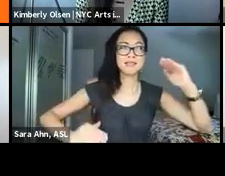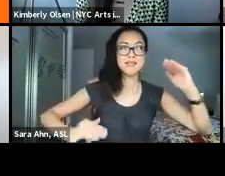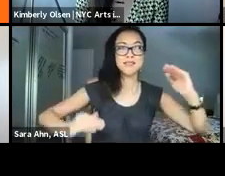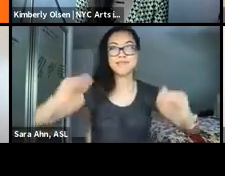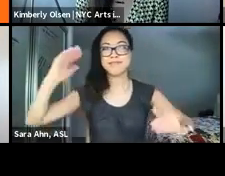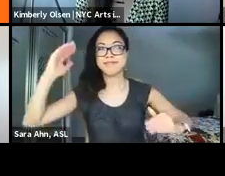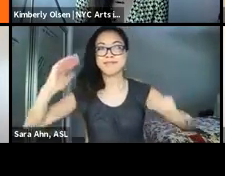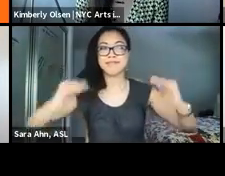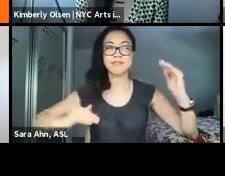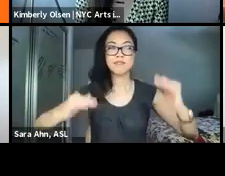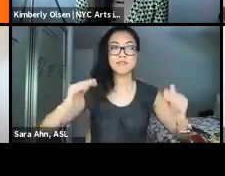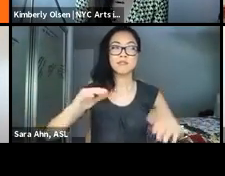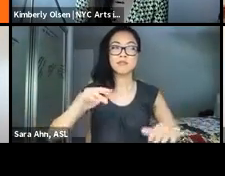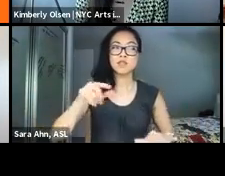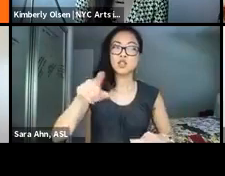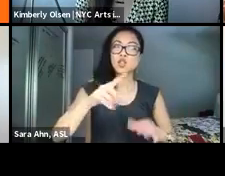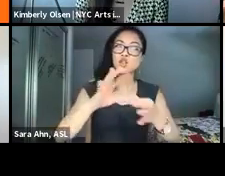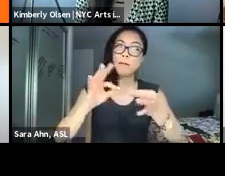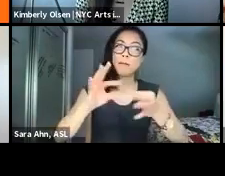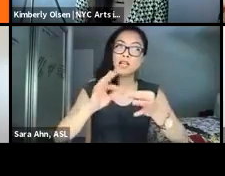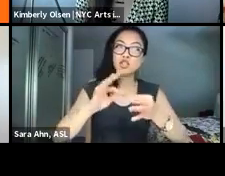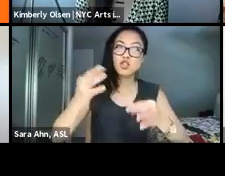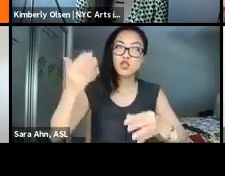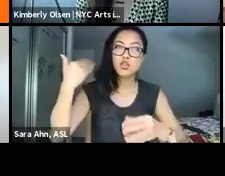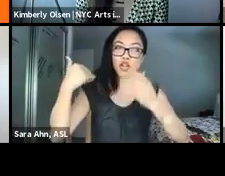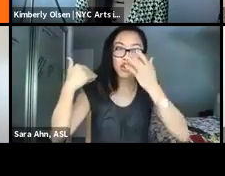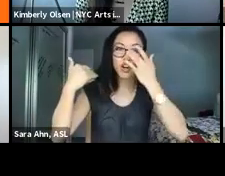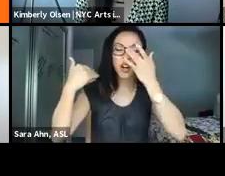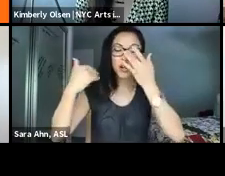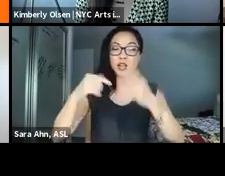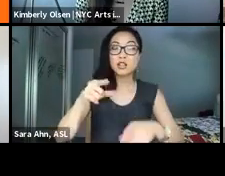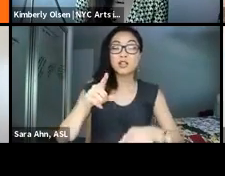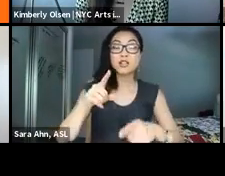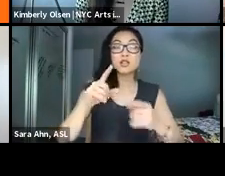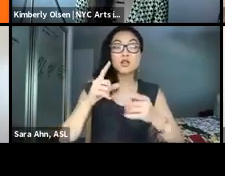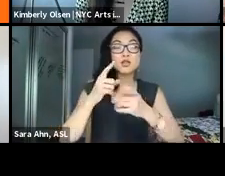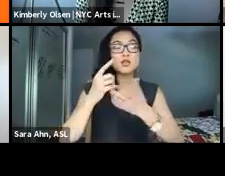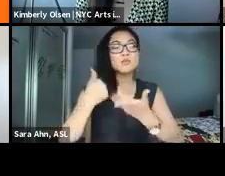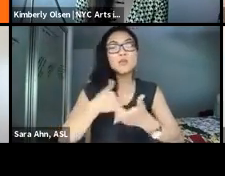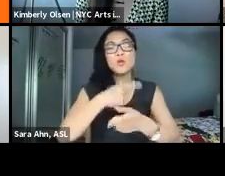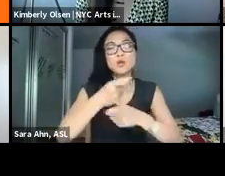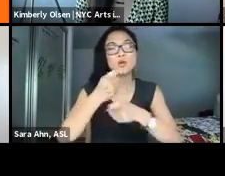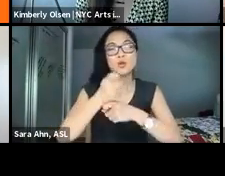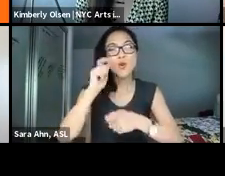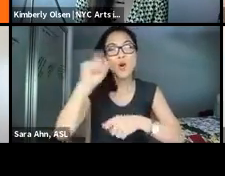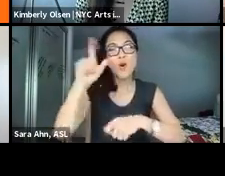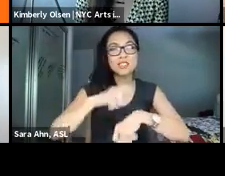their focus isn't there, so it highlightless the need for scholarship, so the need for